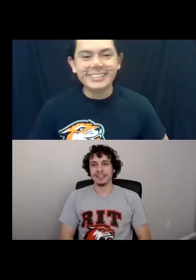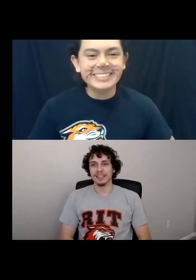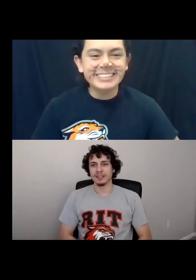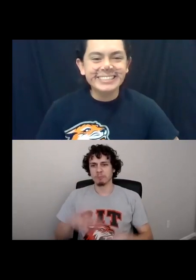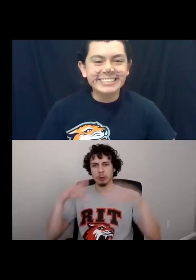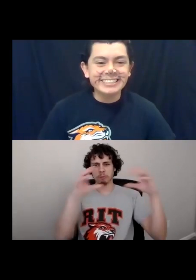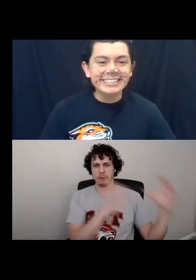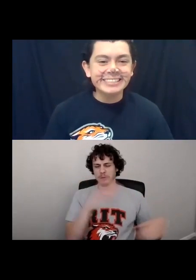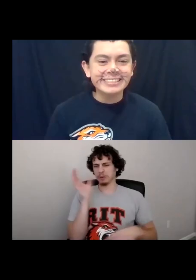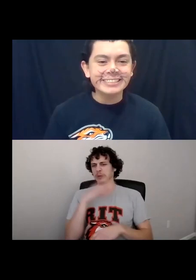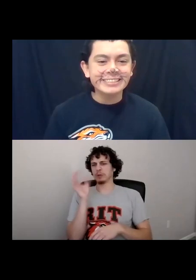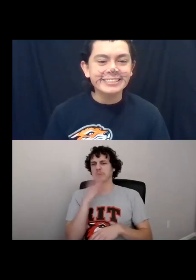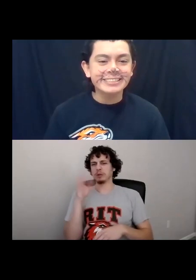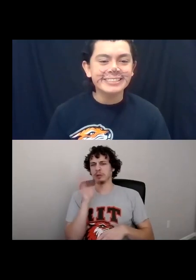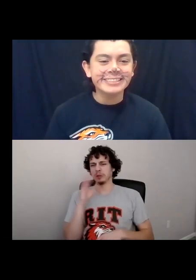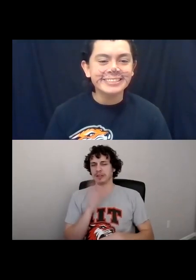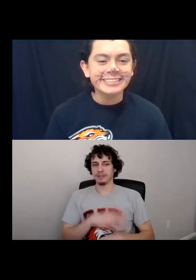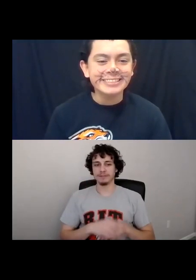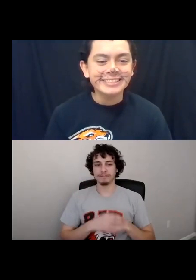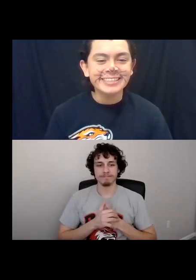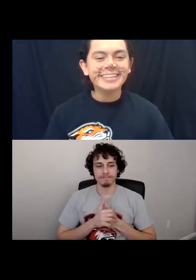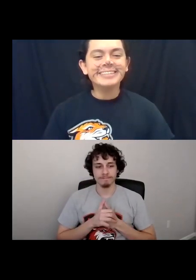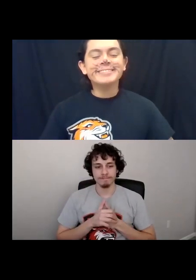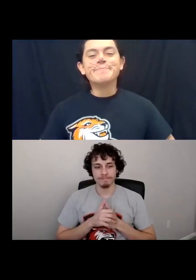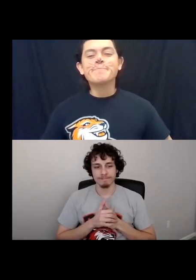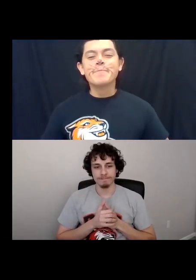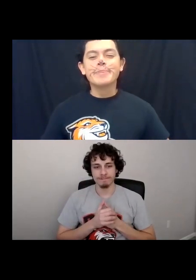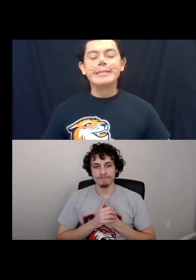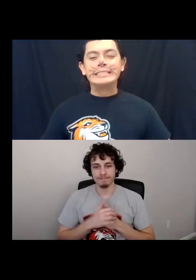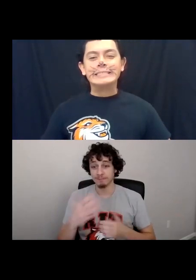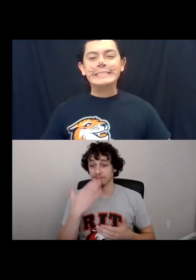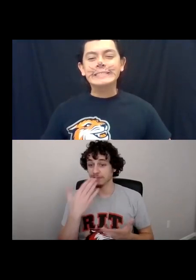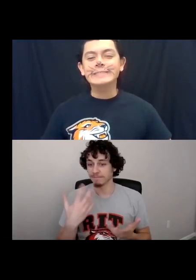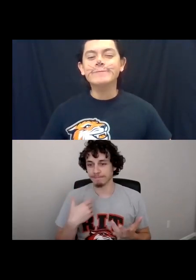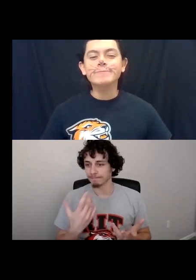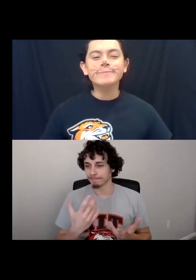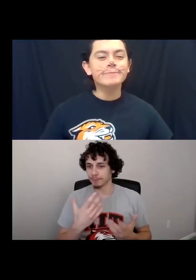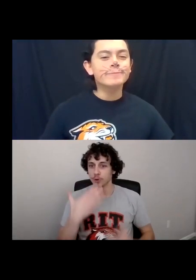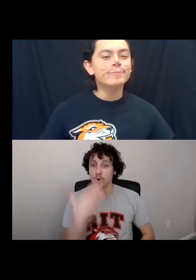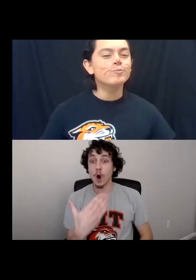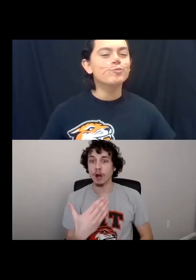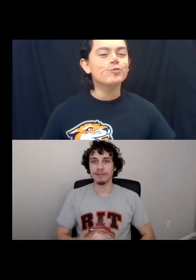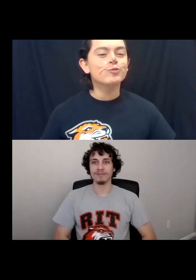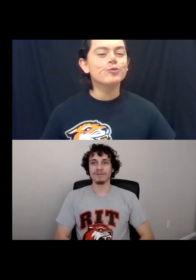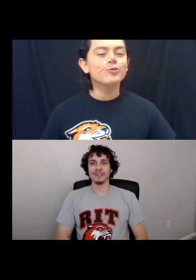Vladimir: Flag flying all over the place, it stinks!,… man, I can’t think of a good one….OH, GOOD!